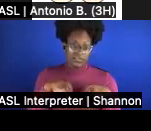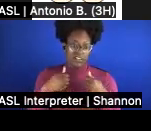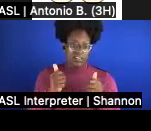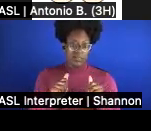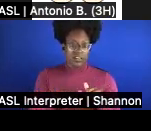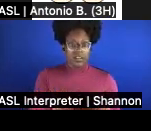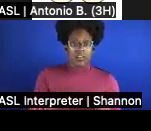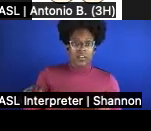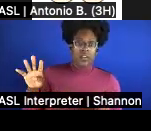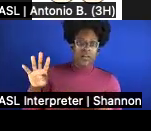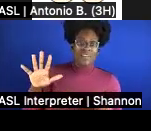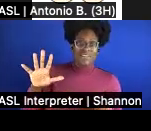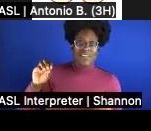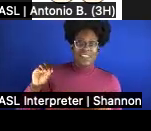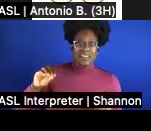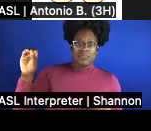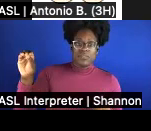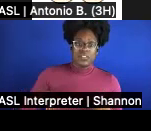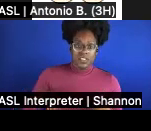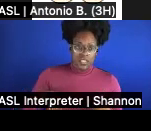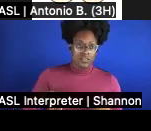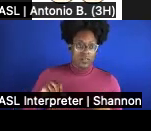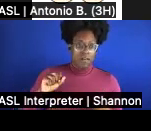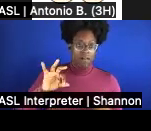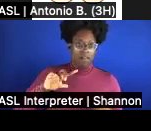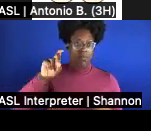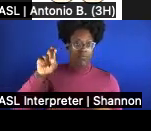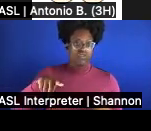In telling, there were only two edits in the entirety of the consultants' comments,